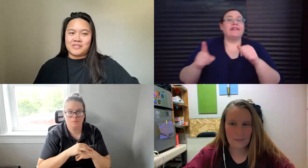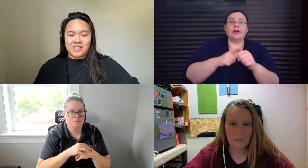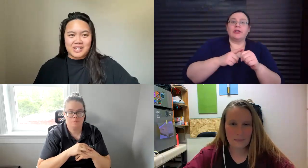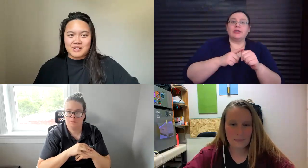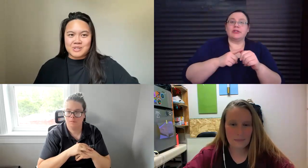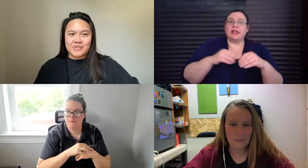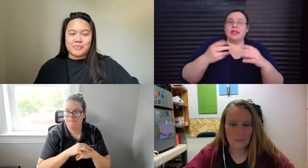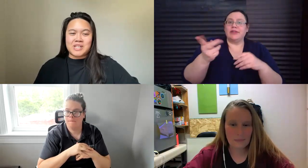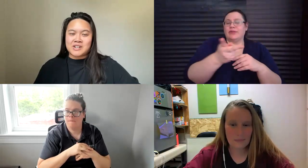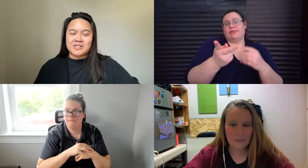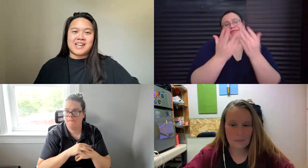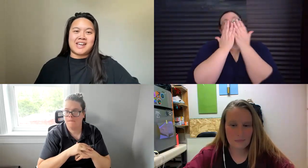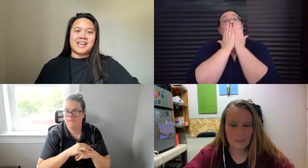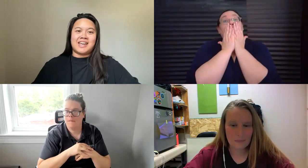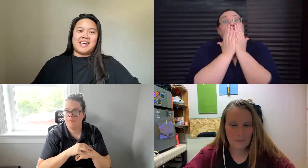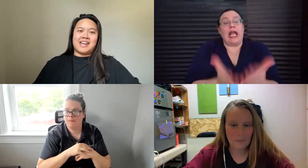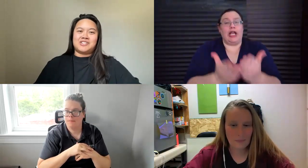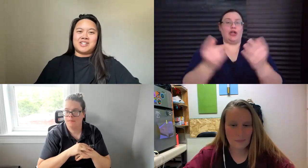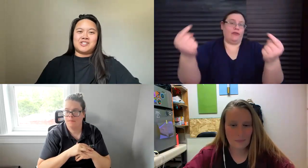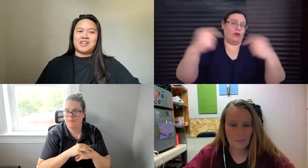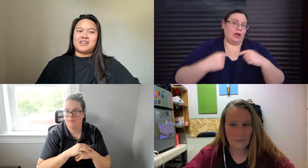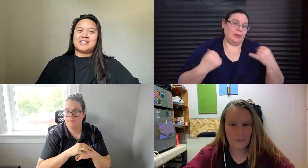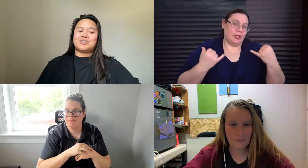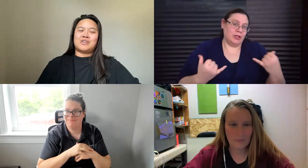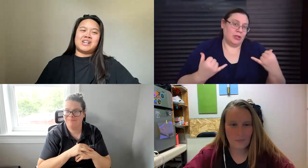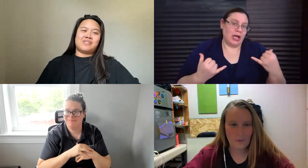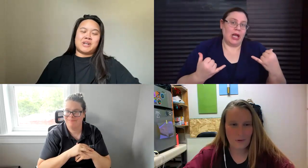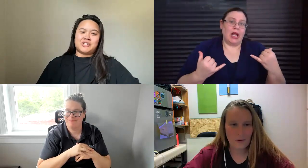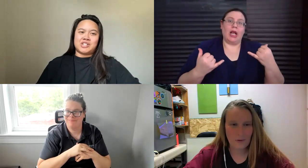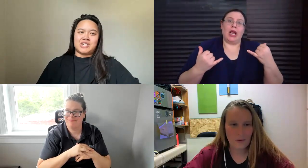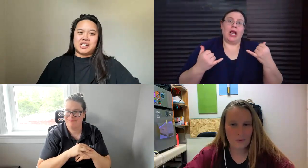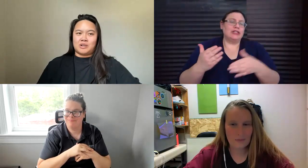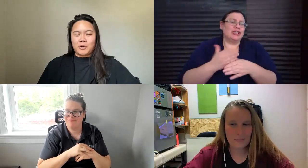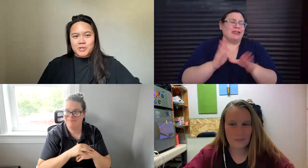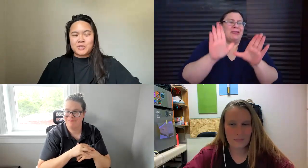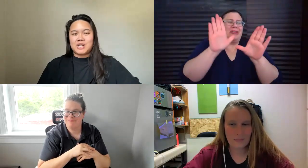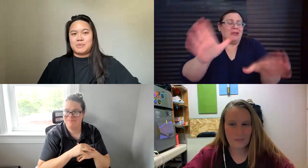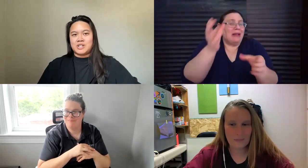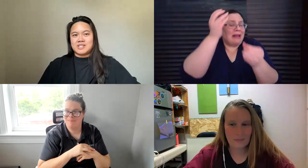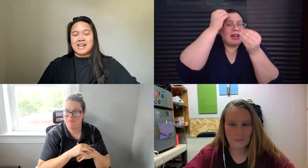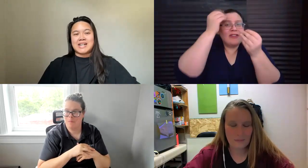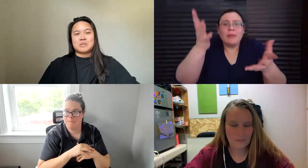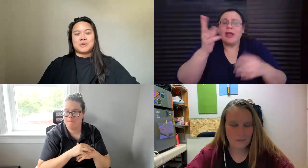round of thank yous for being here today and sharing such great information and your personal